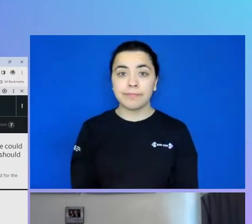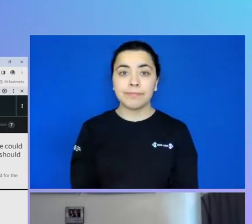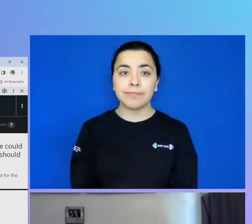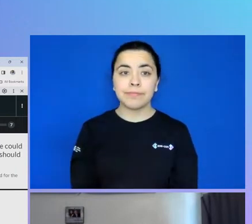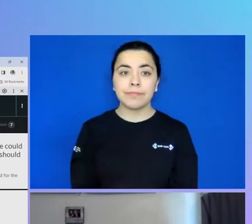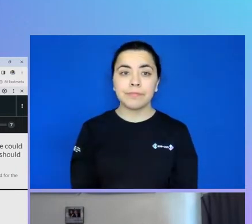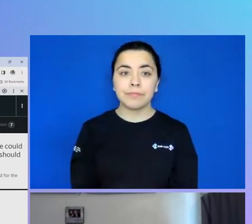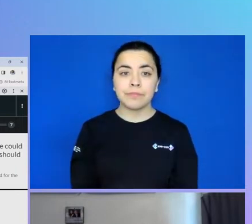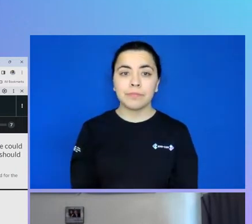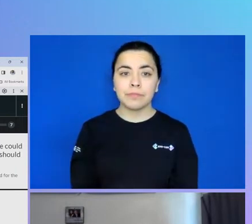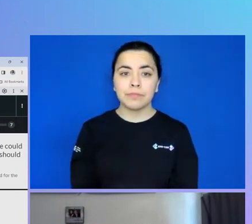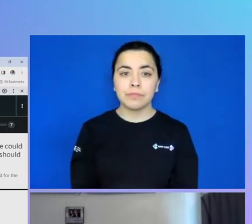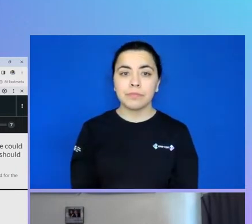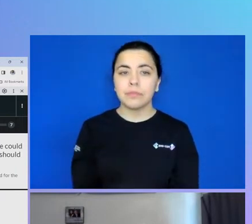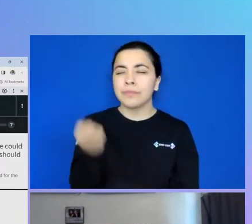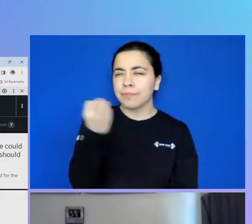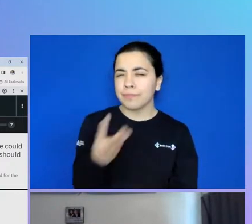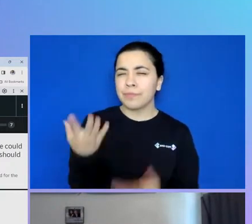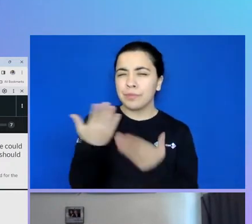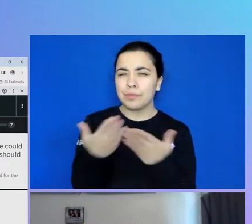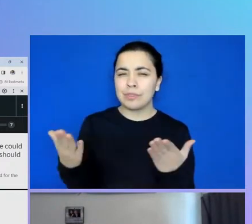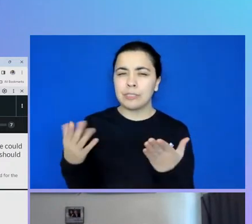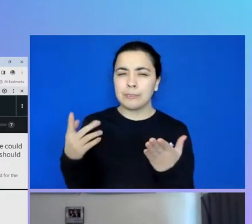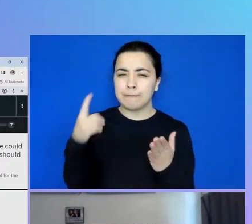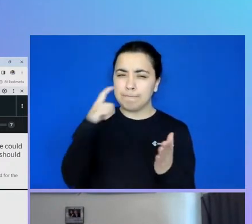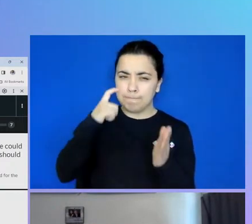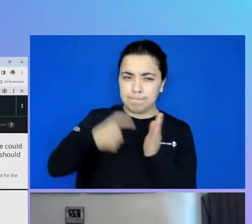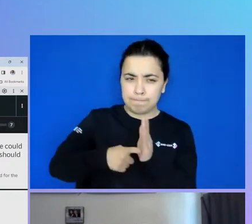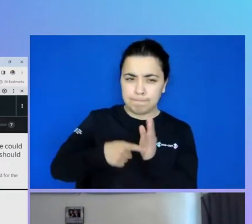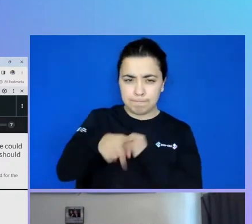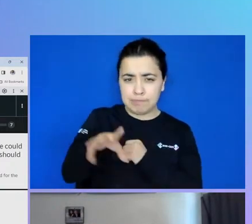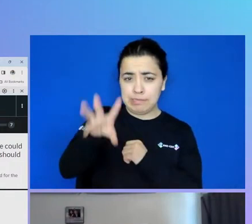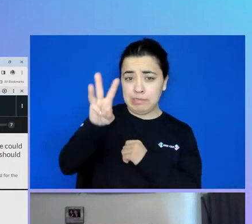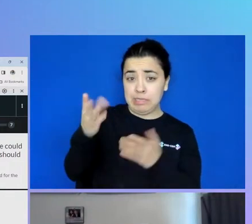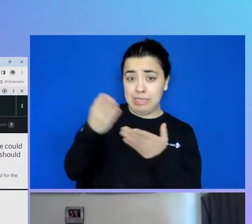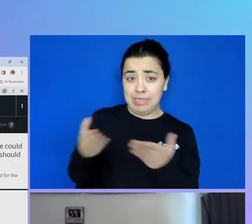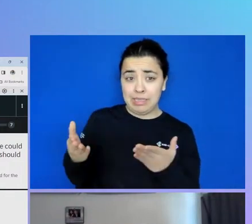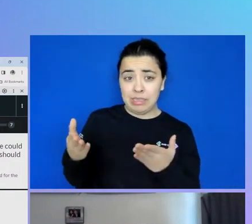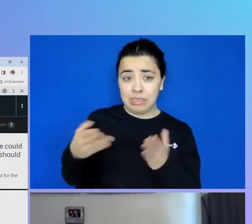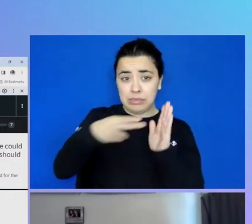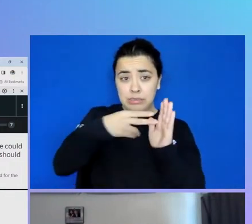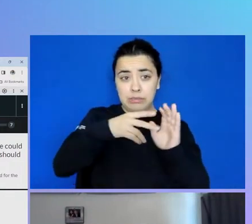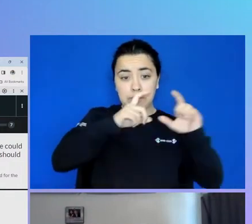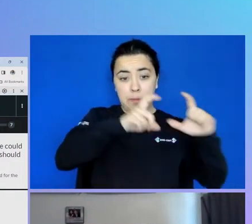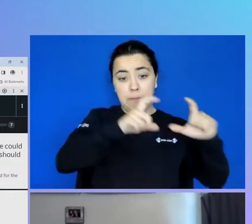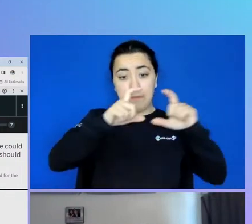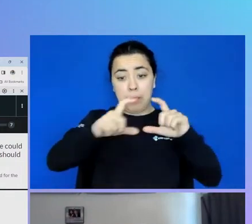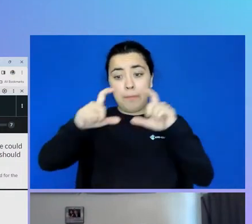things on the page and it's asking me these, these six items that are highlighted. They are marked as headings. Do you think